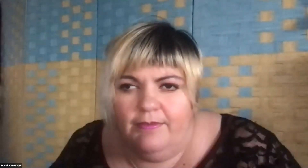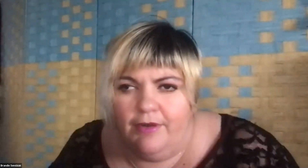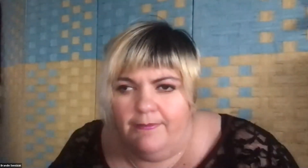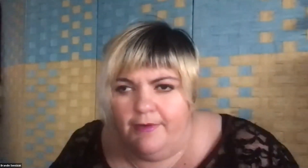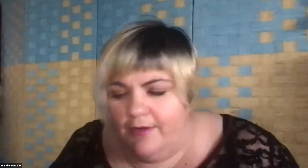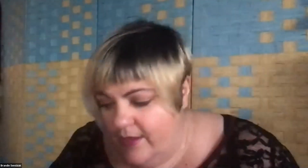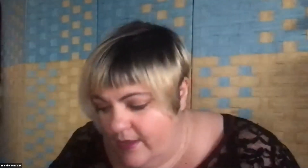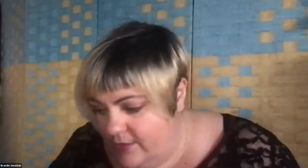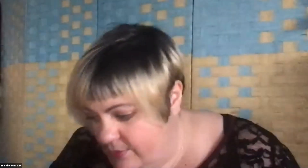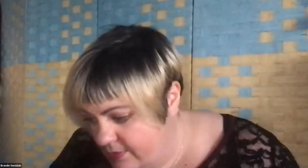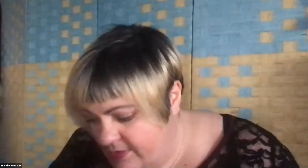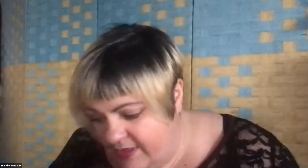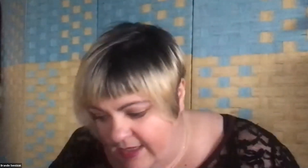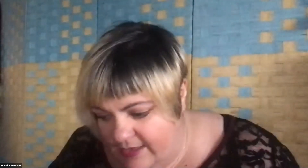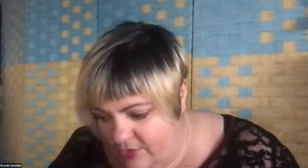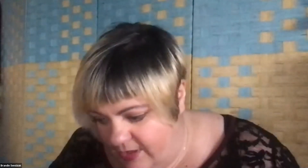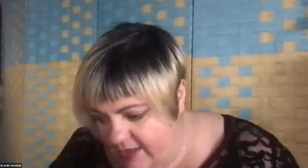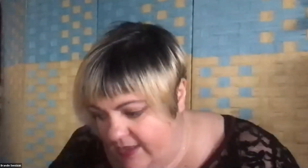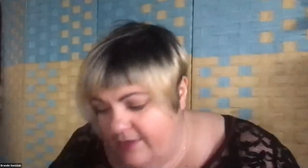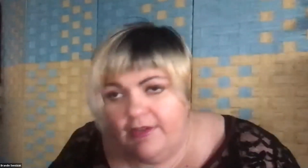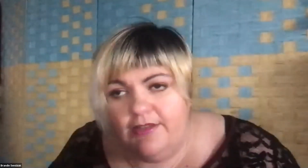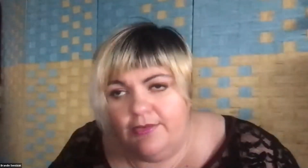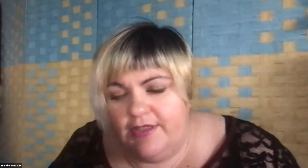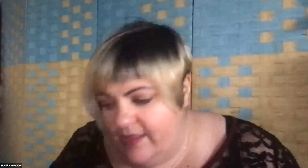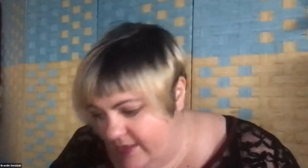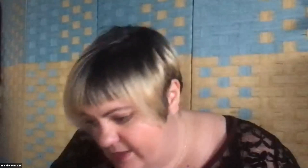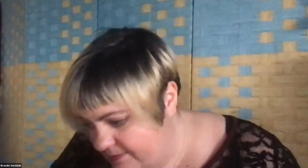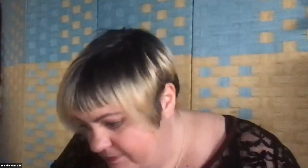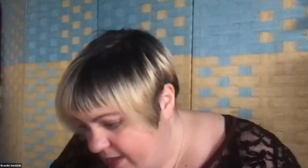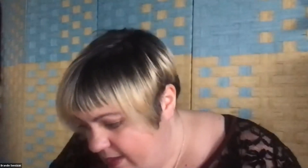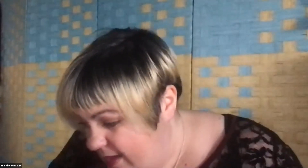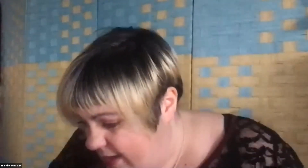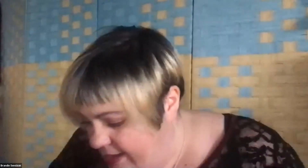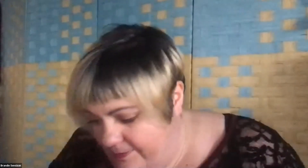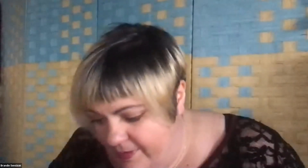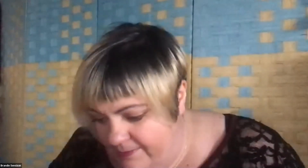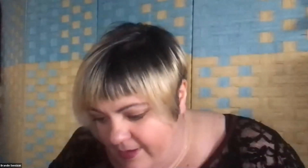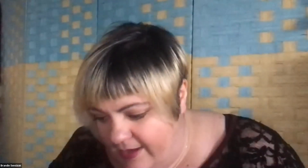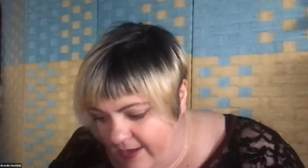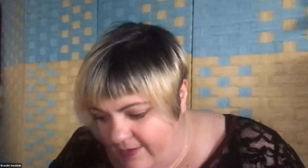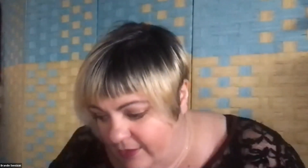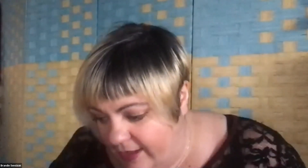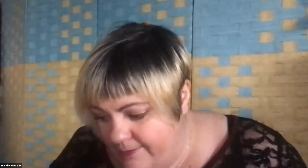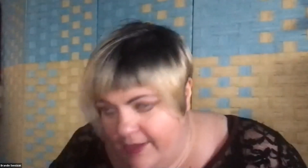unlawfully put life saving decisions in the hands of care providers without giving them the proper tools and training